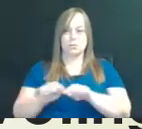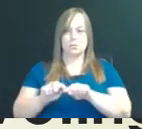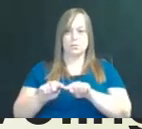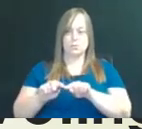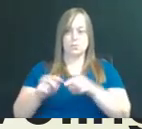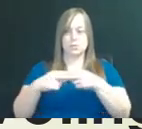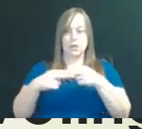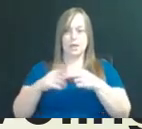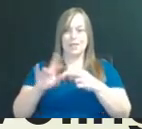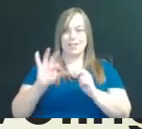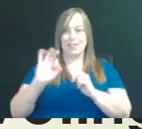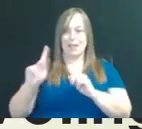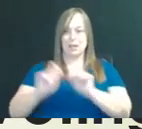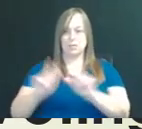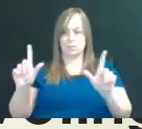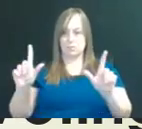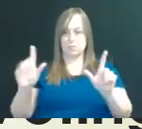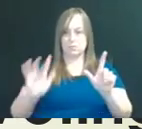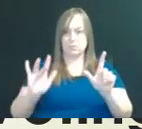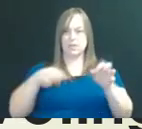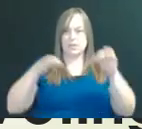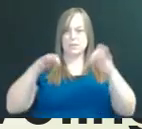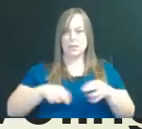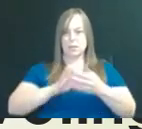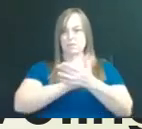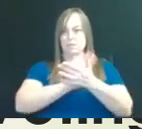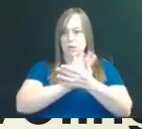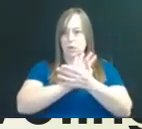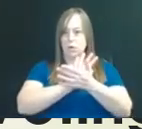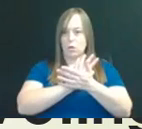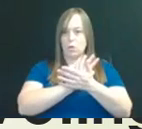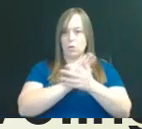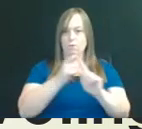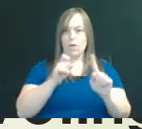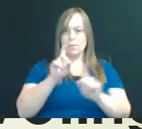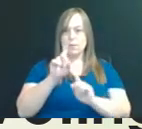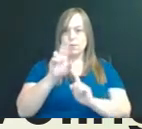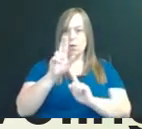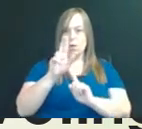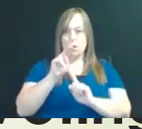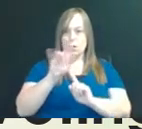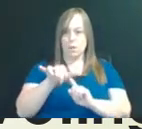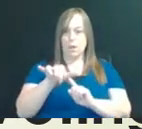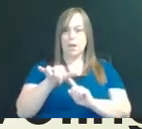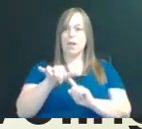there is a link to a explainer video from Disability Rights New York that talks more